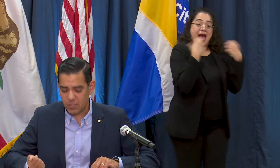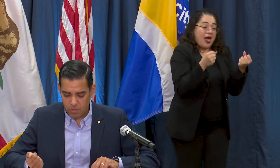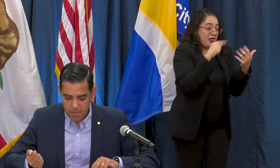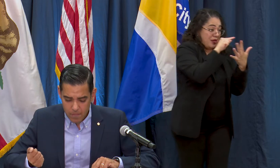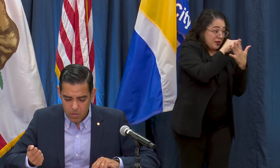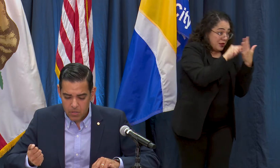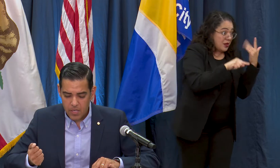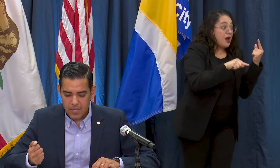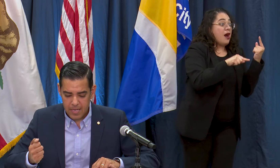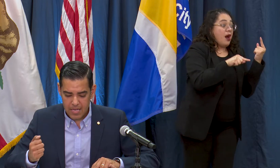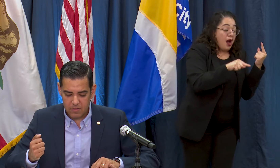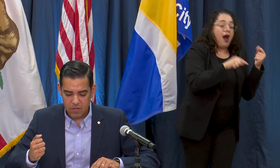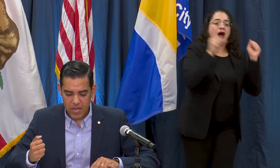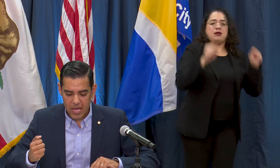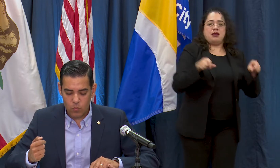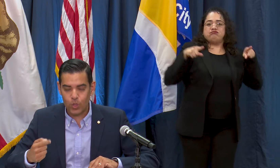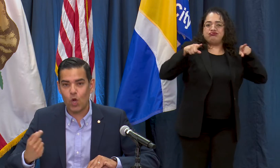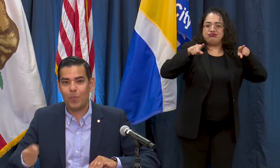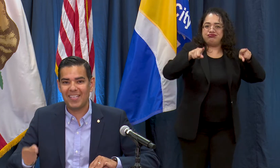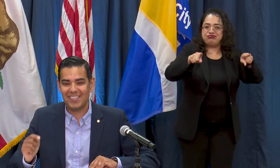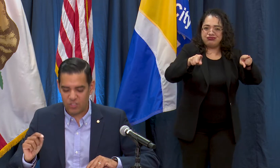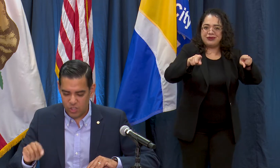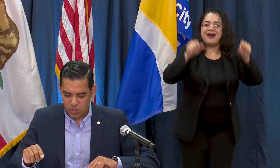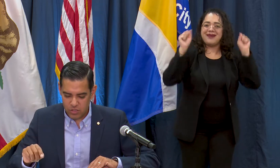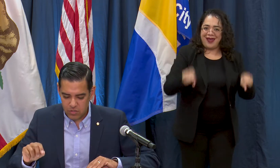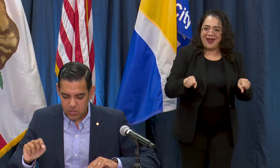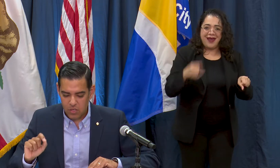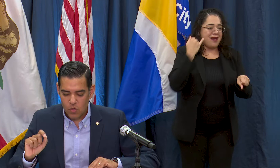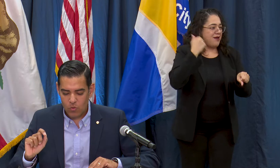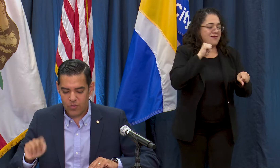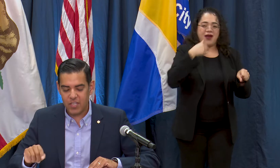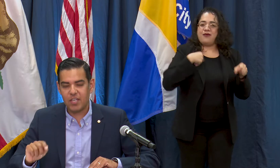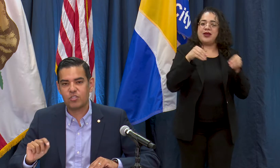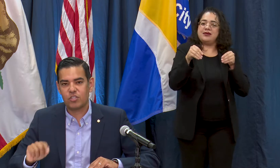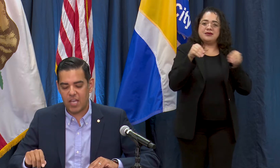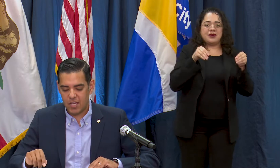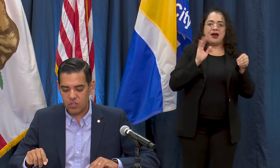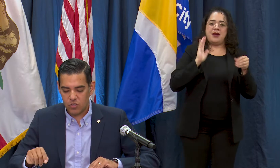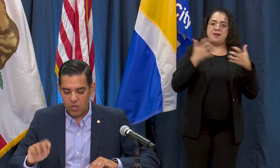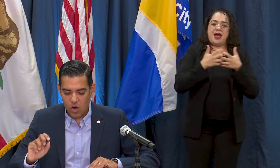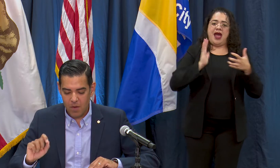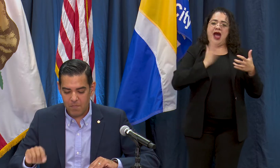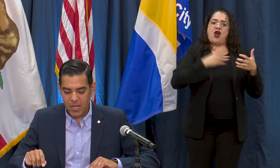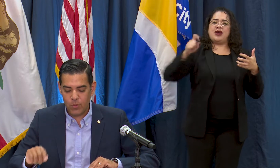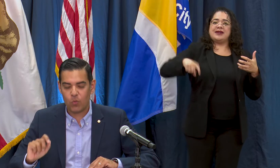remember is that reopening decisions within each stage are made with the